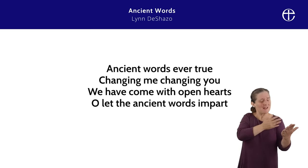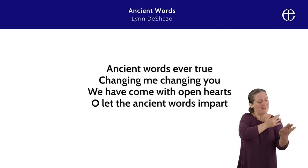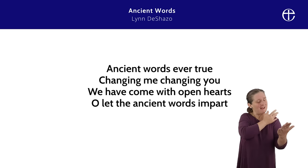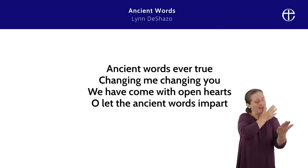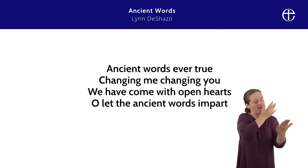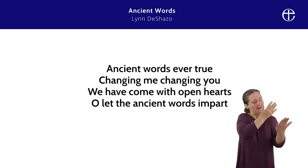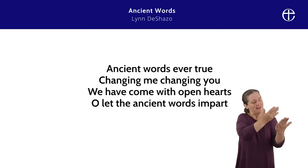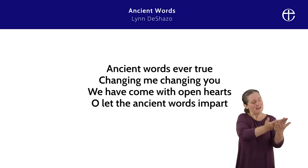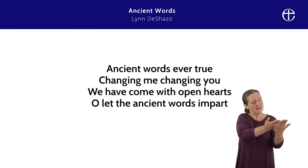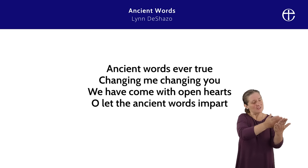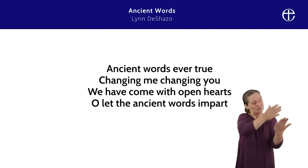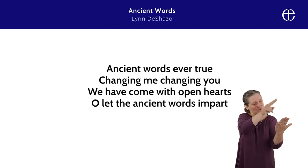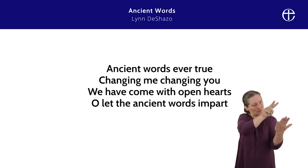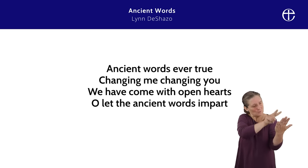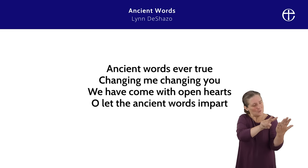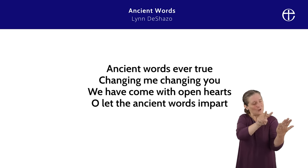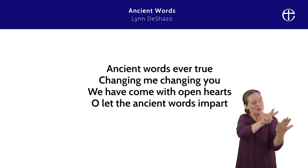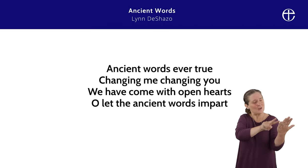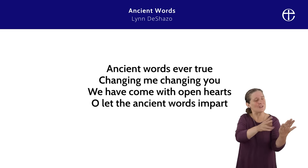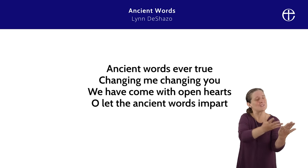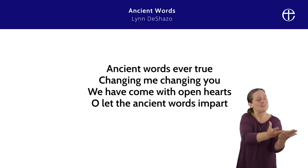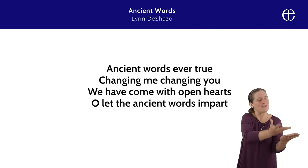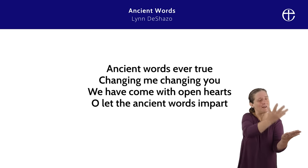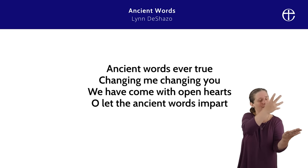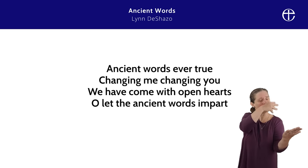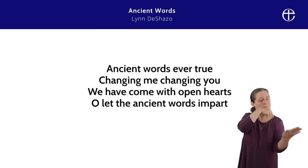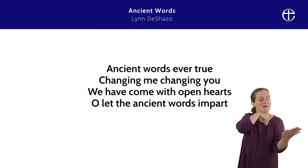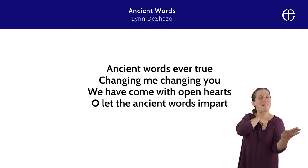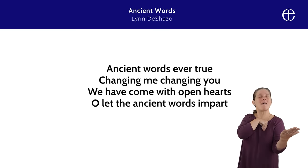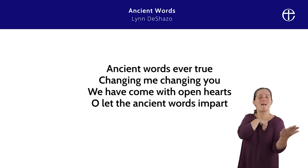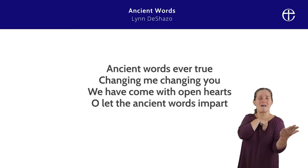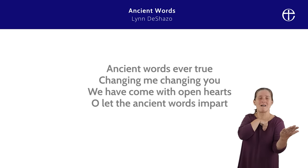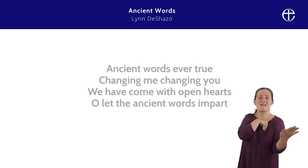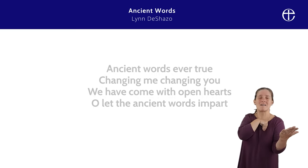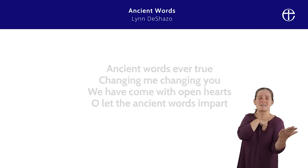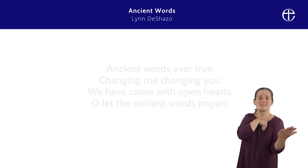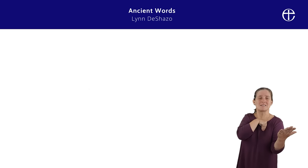O let the ancient words impart